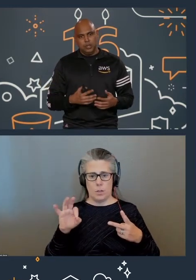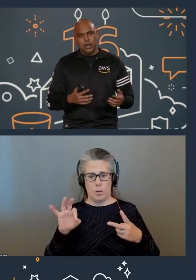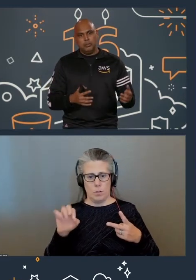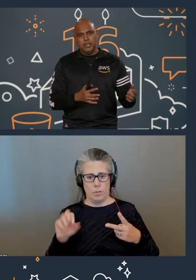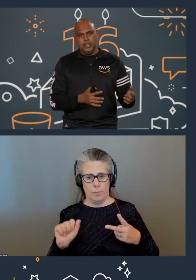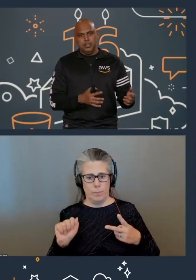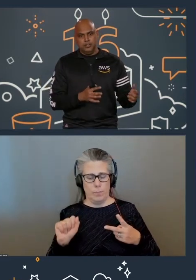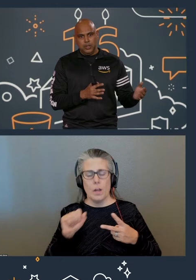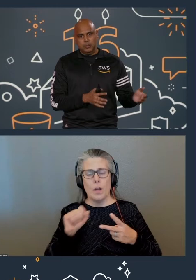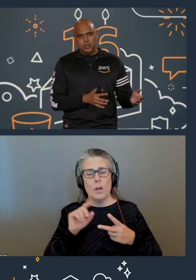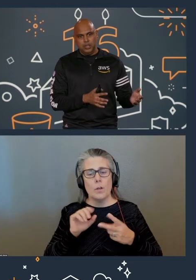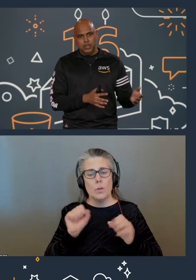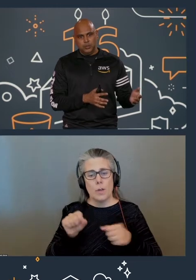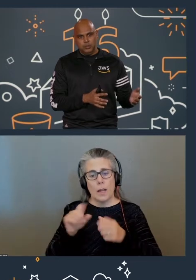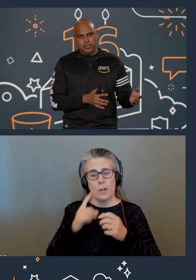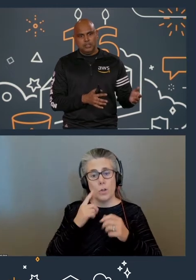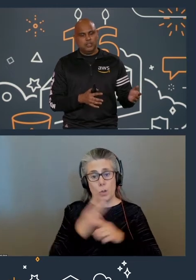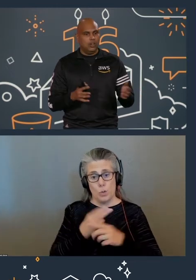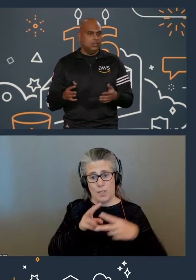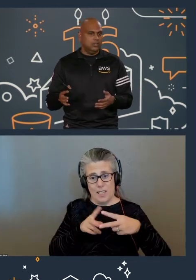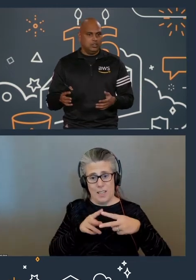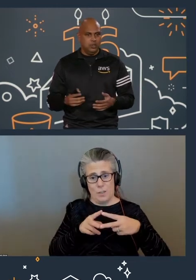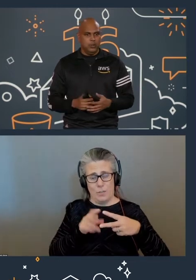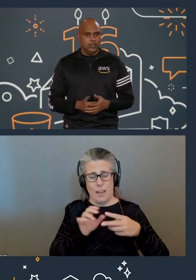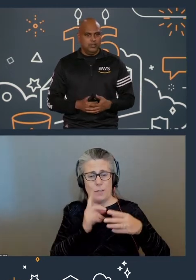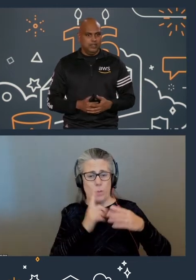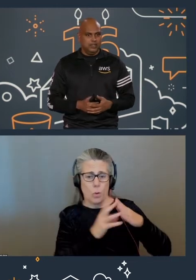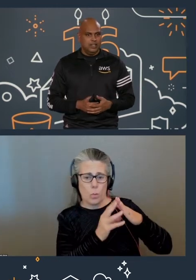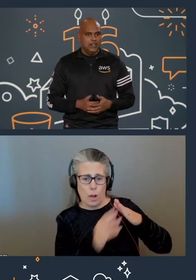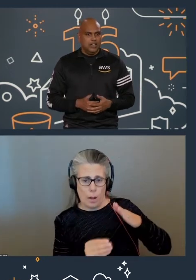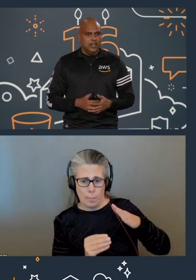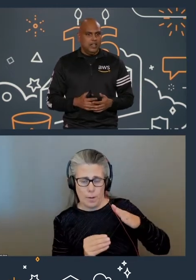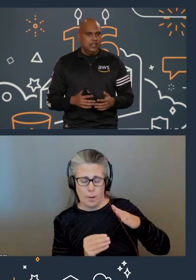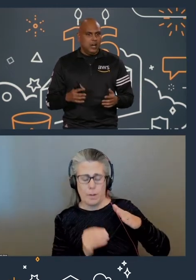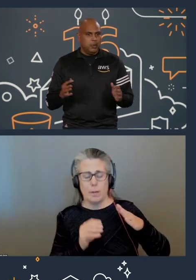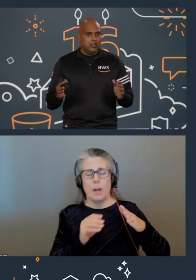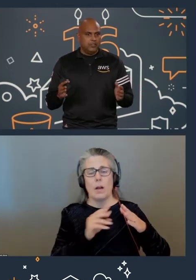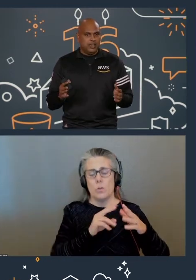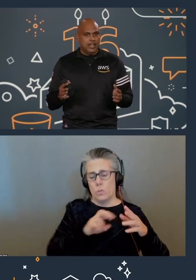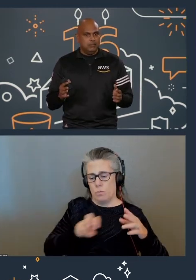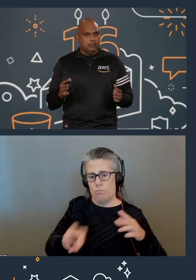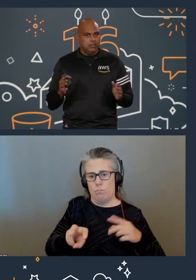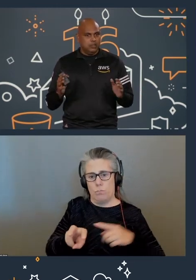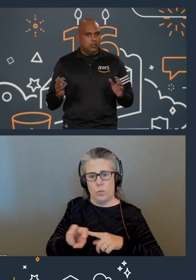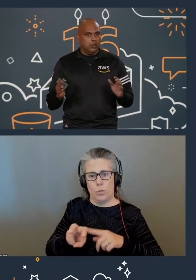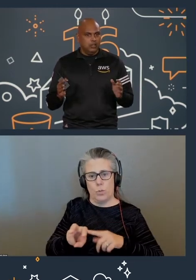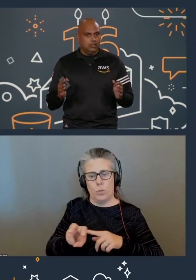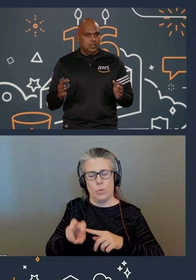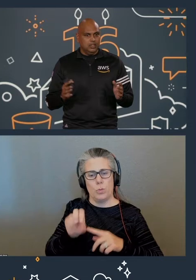to copy data from your on-premises onto the Snowball device. And the amount of time the Snowball,